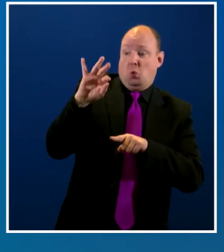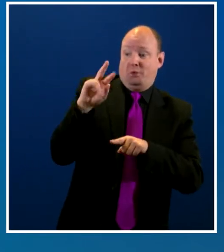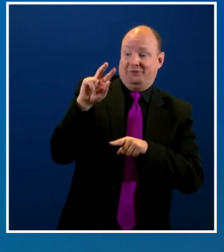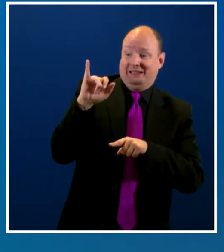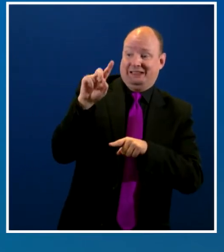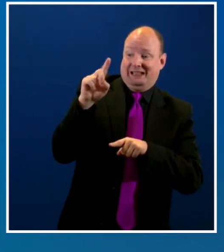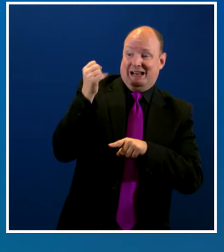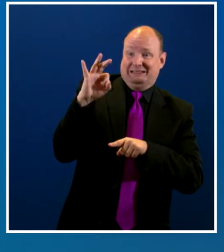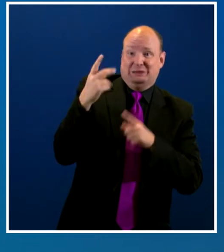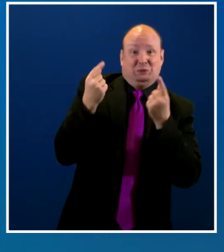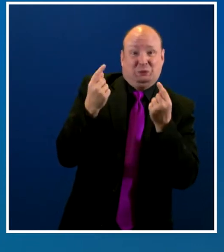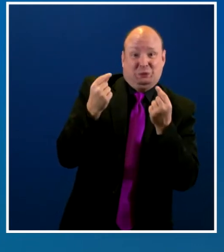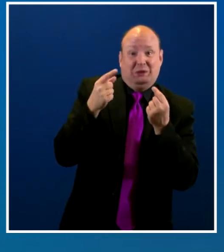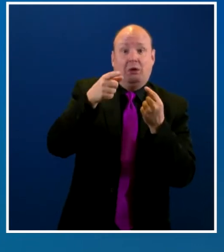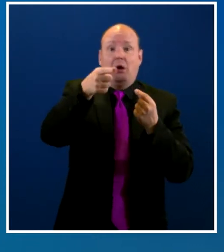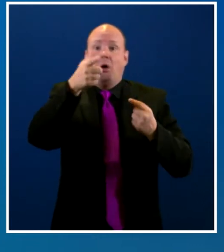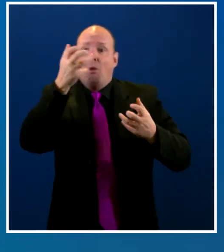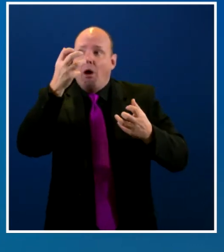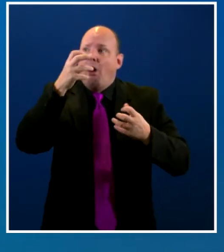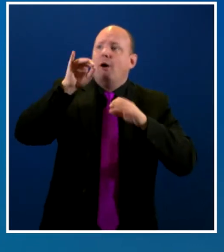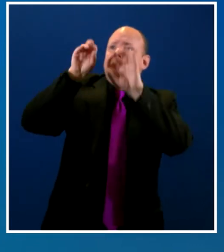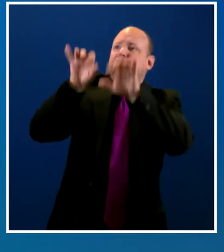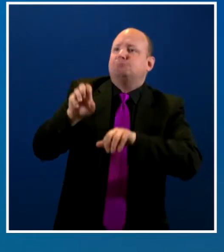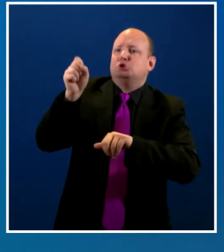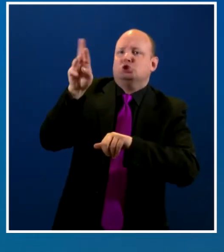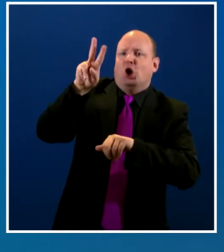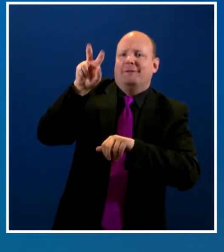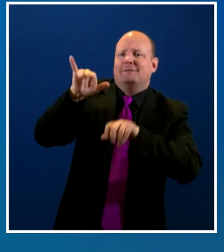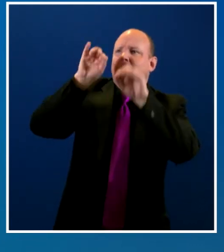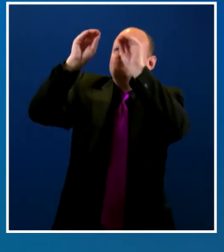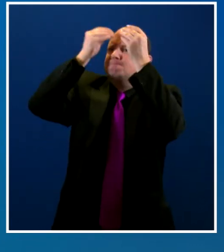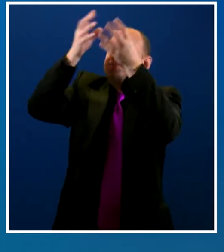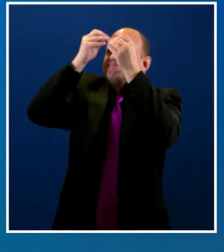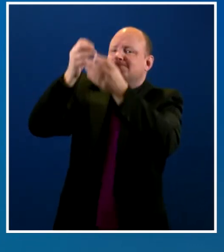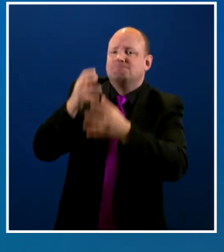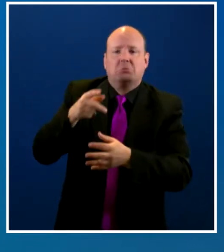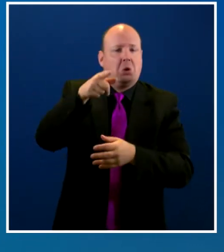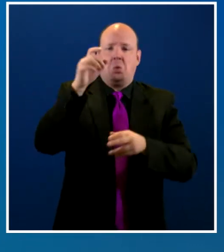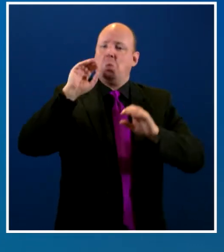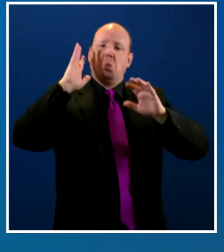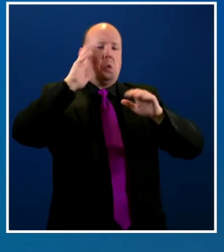information. The system now provides a way to report your positive at home